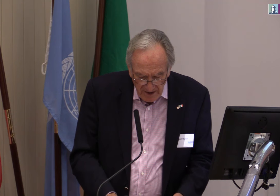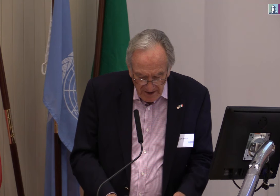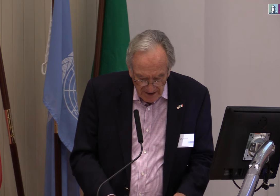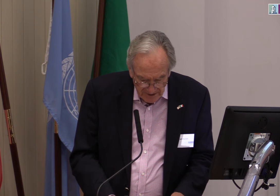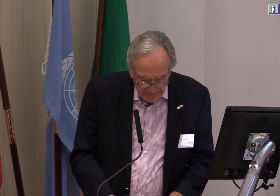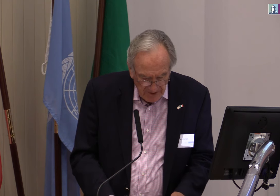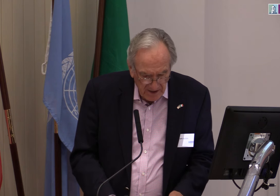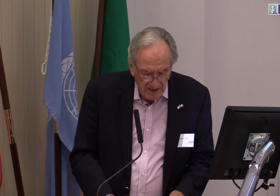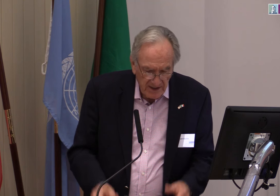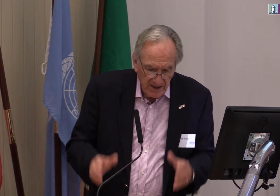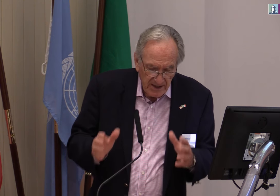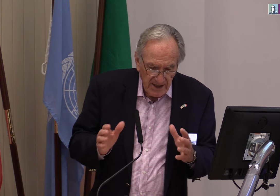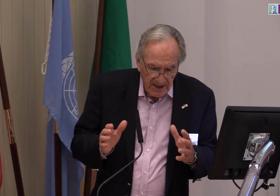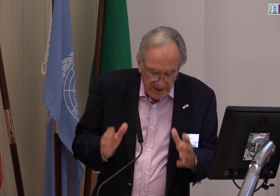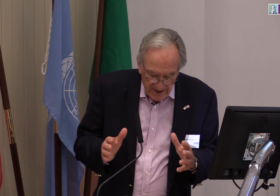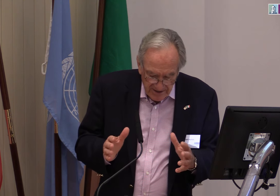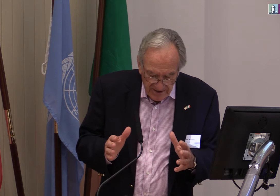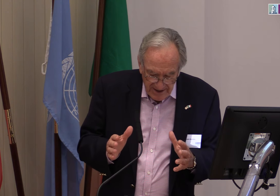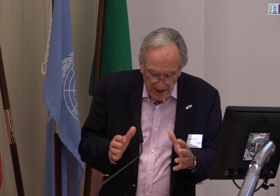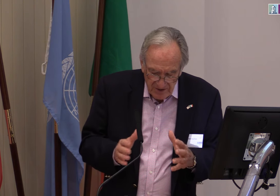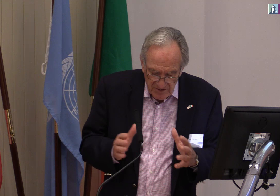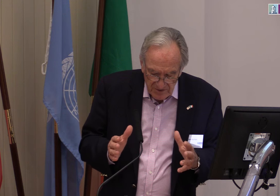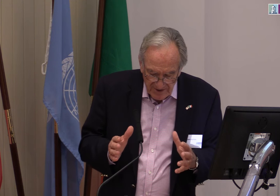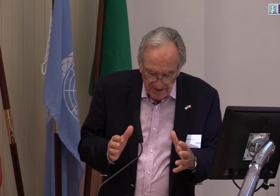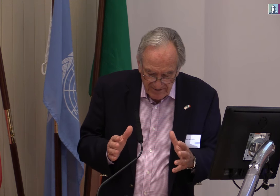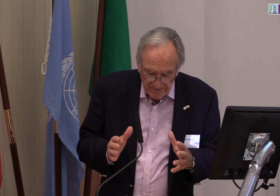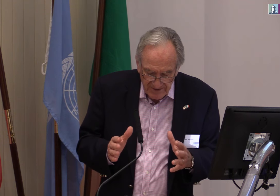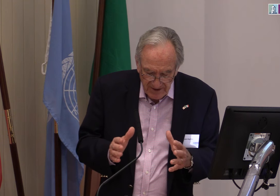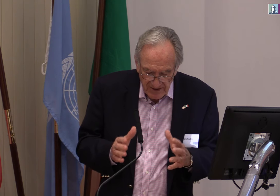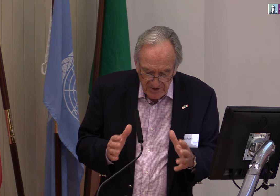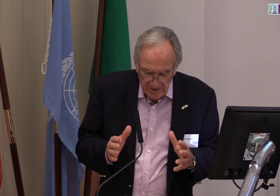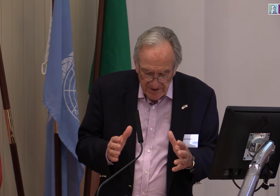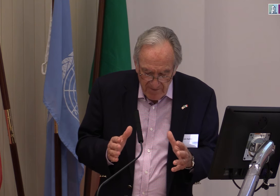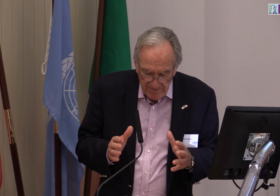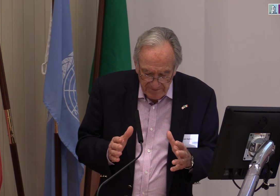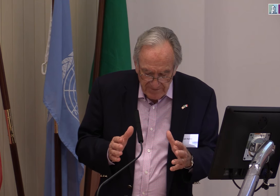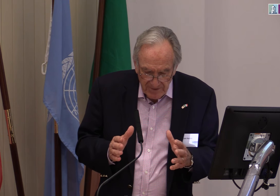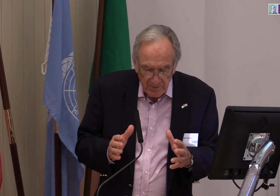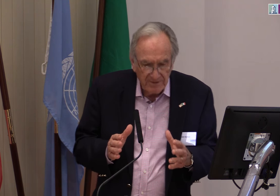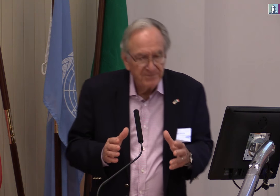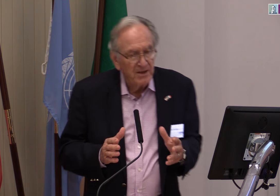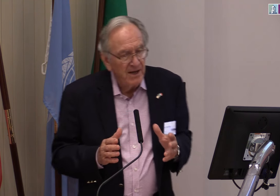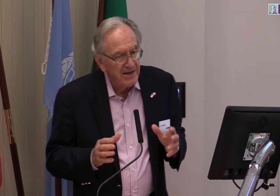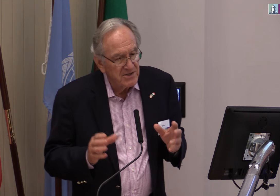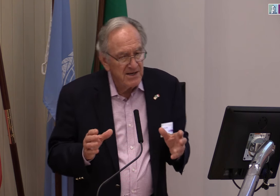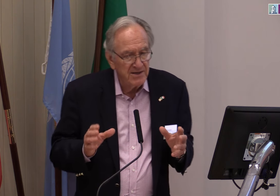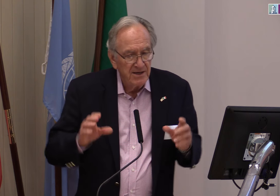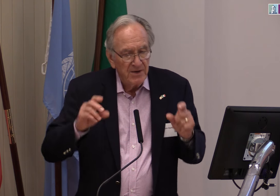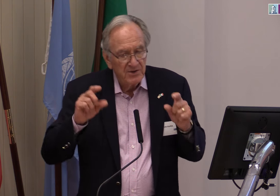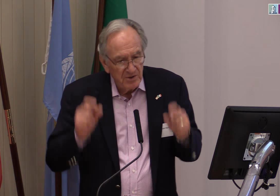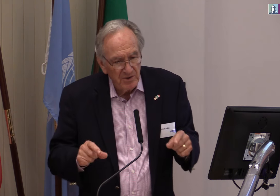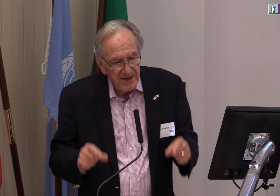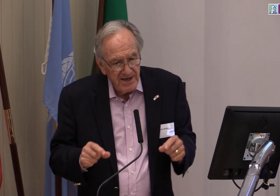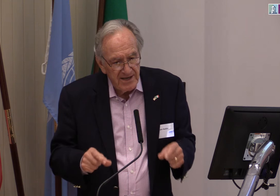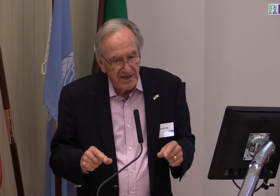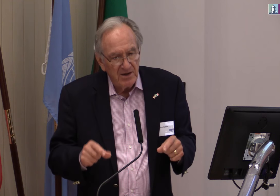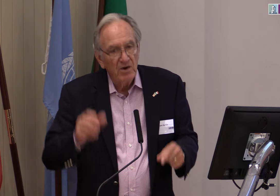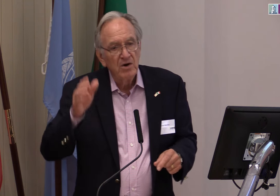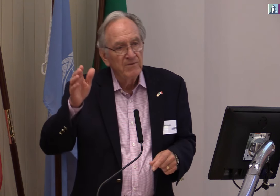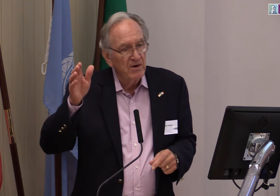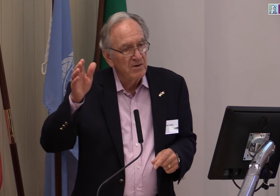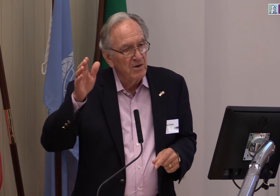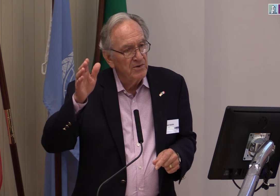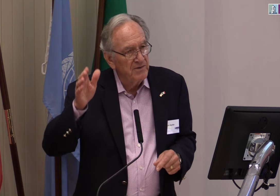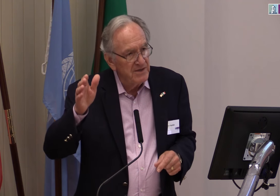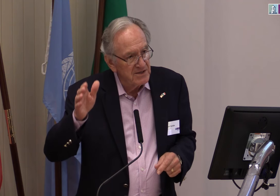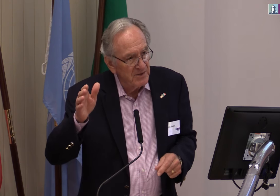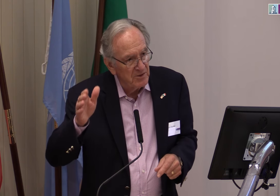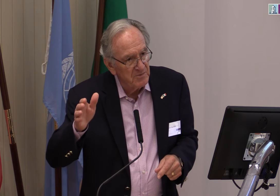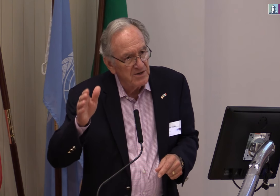And again how do you do that? Well I can say that until the ADA all of our disability groups